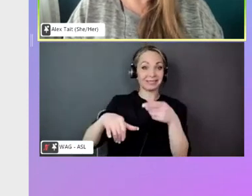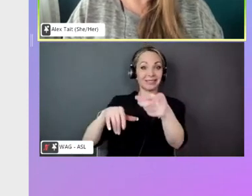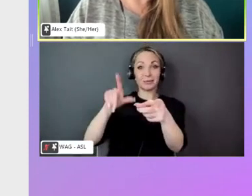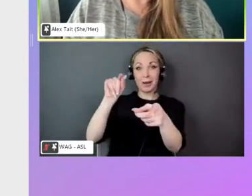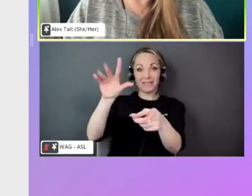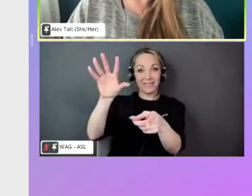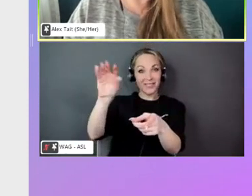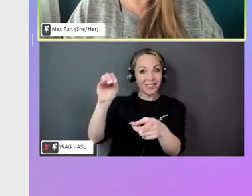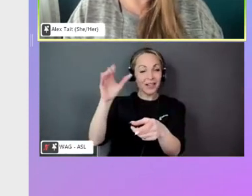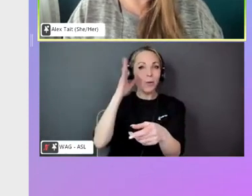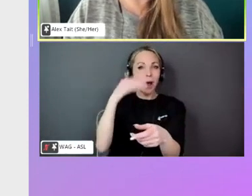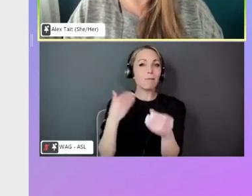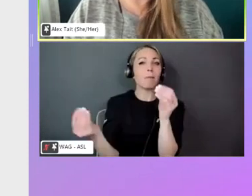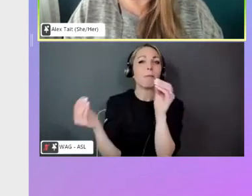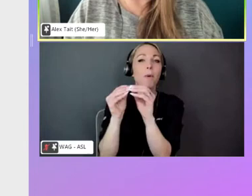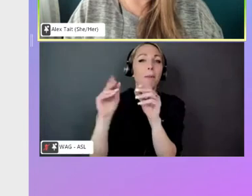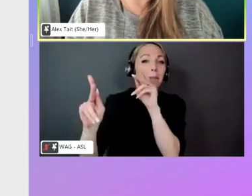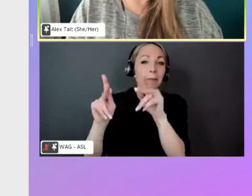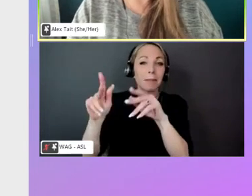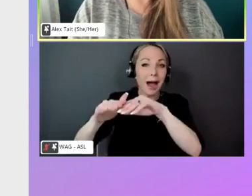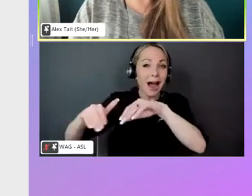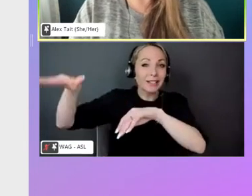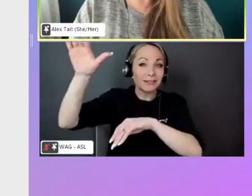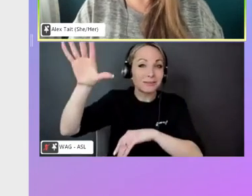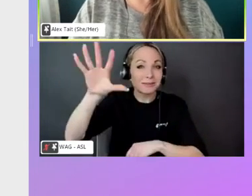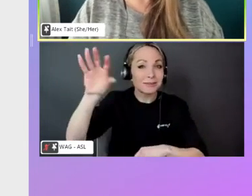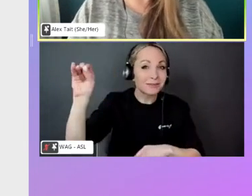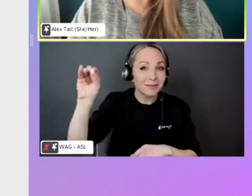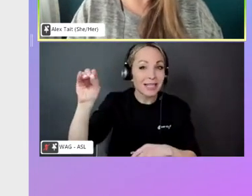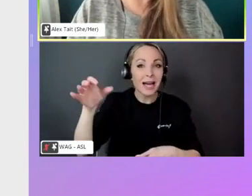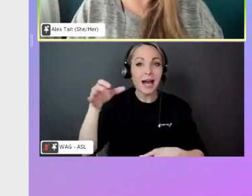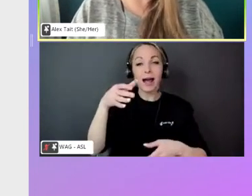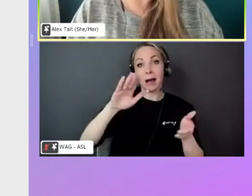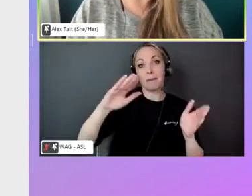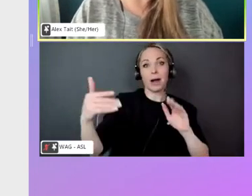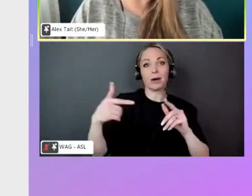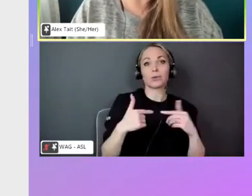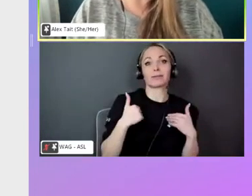there will be more people aged 60 years old and over then